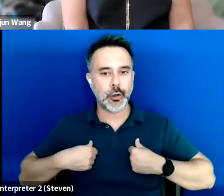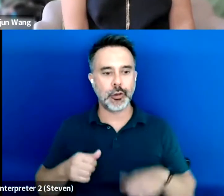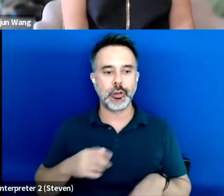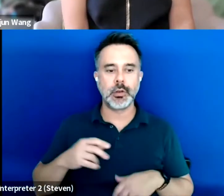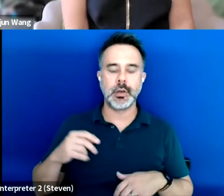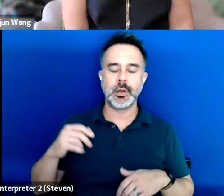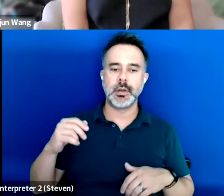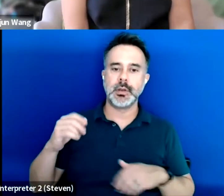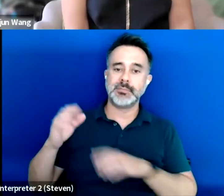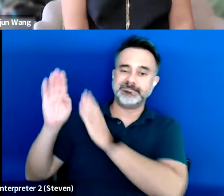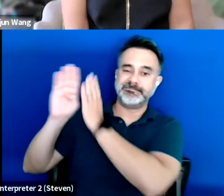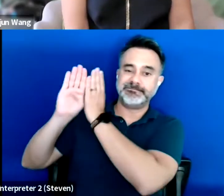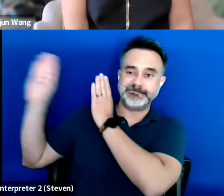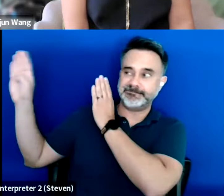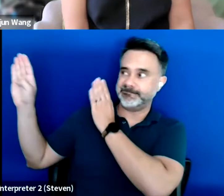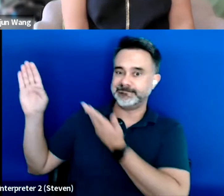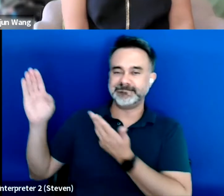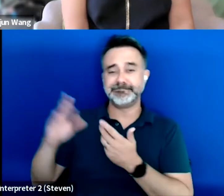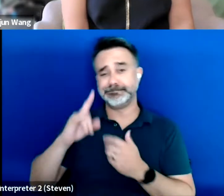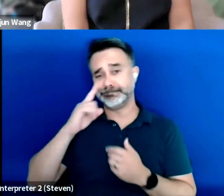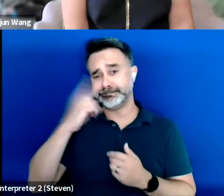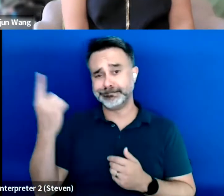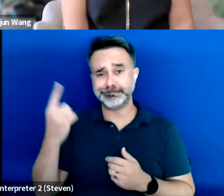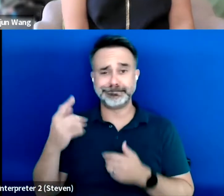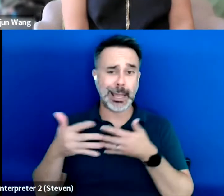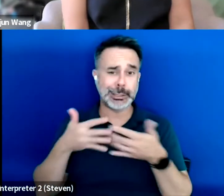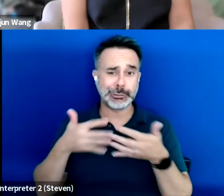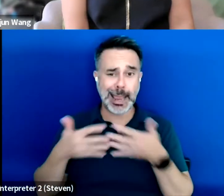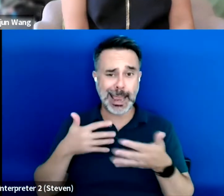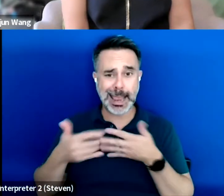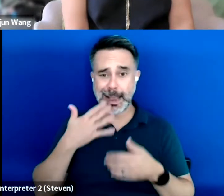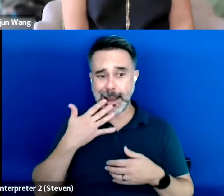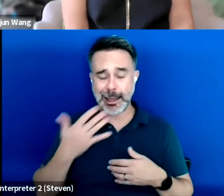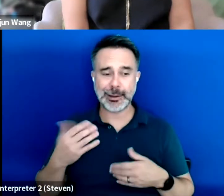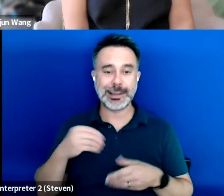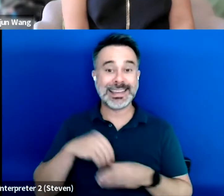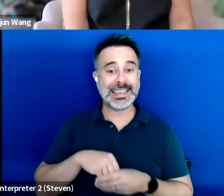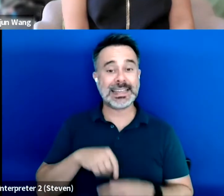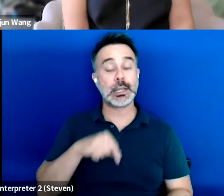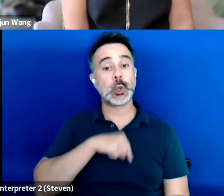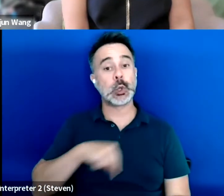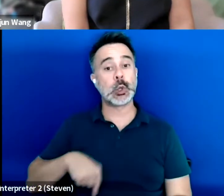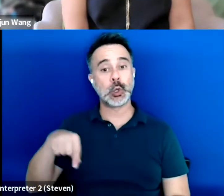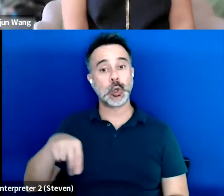Okay. So I -- I'm just going to read a little excerpt from the essay titled "About Time."